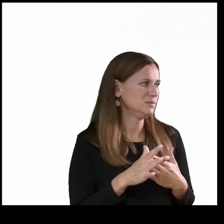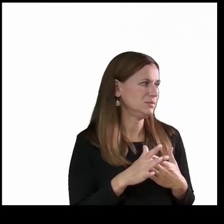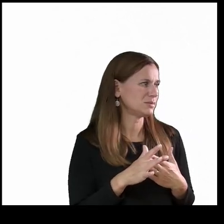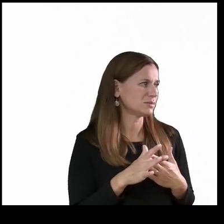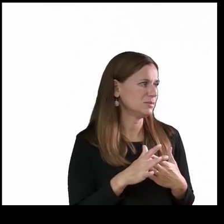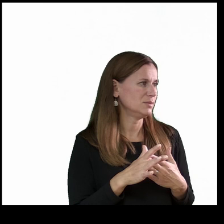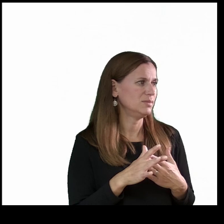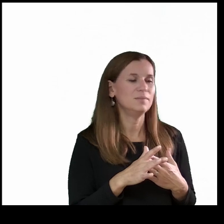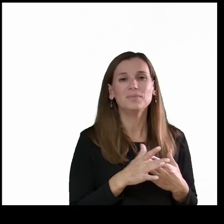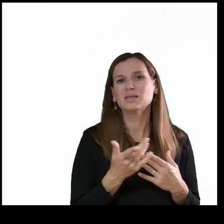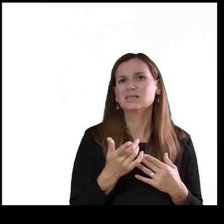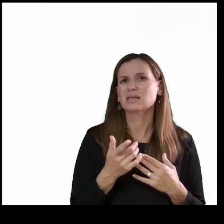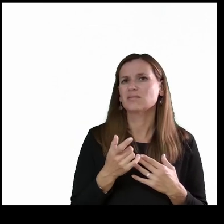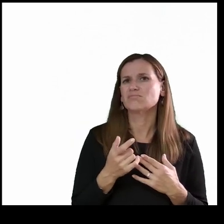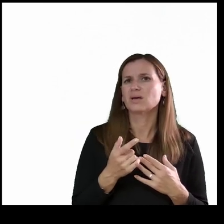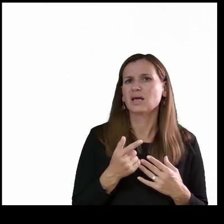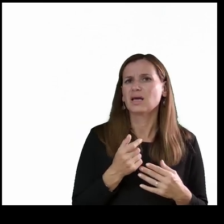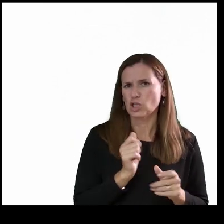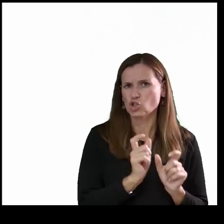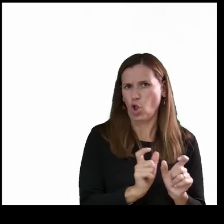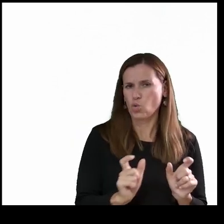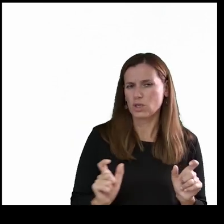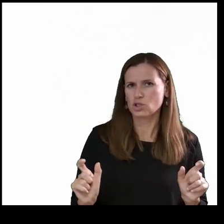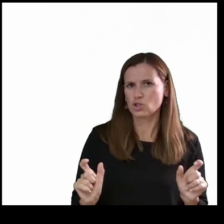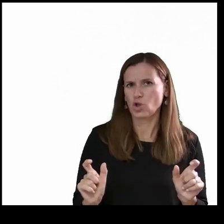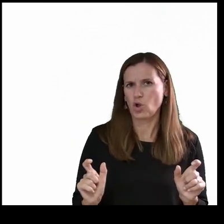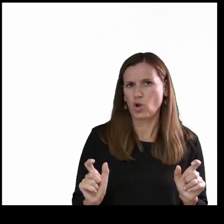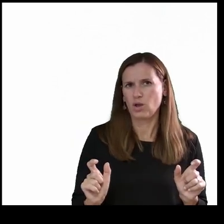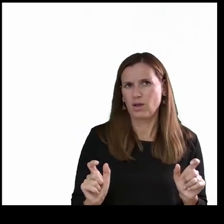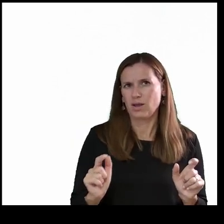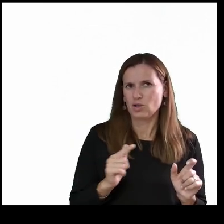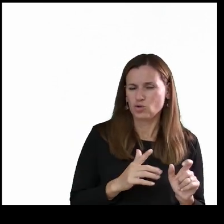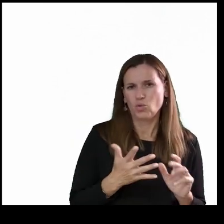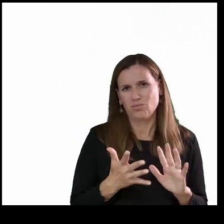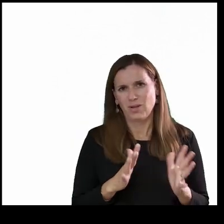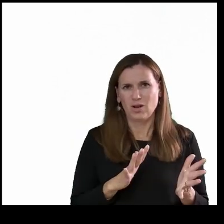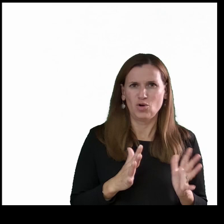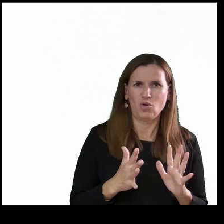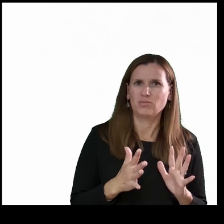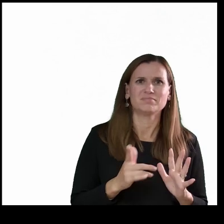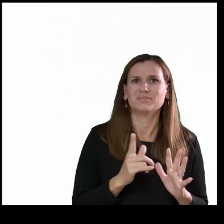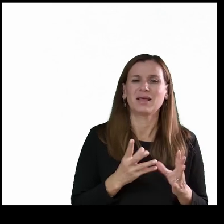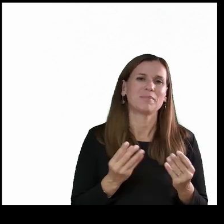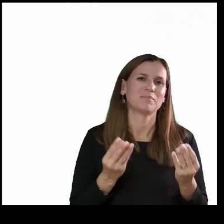rather time consuming in the end. So it's not effective.